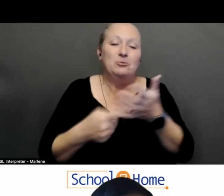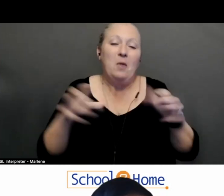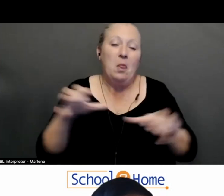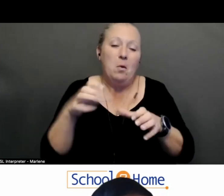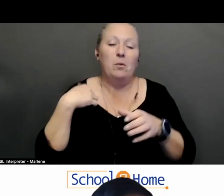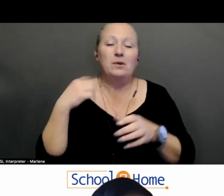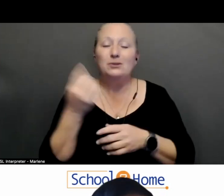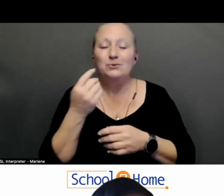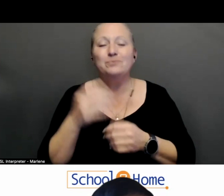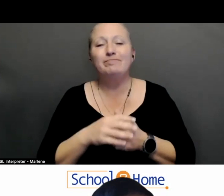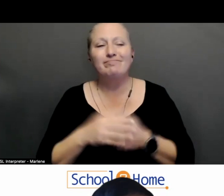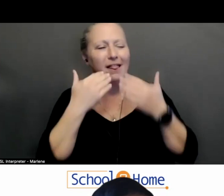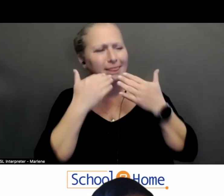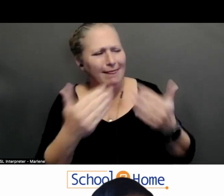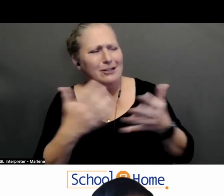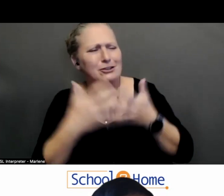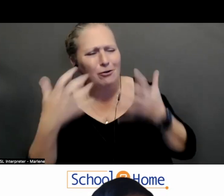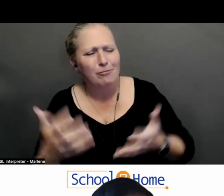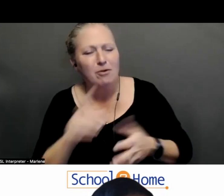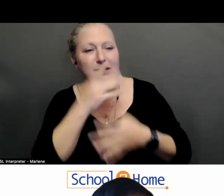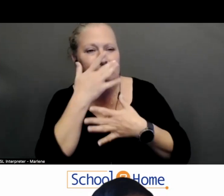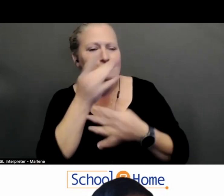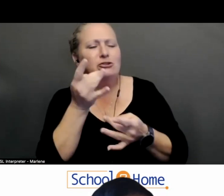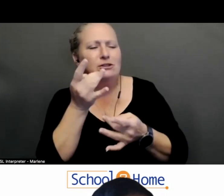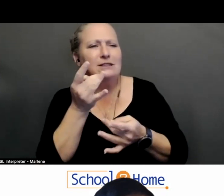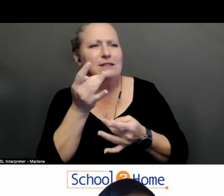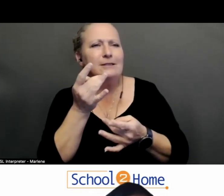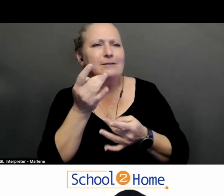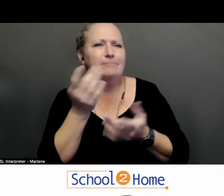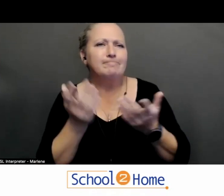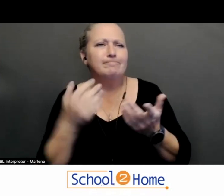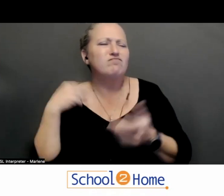Thank you so much. And it's interesting to just kind of just as if I'm listening and connecting